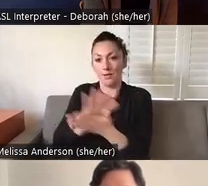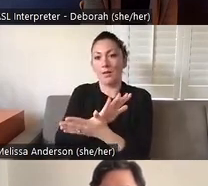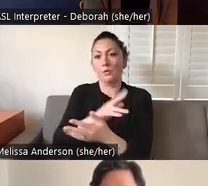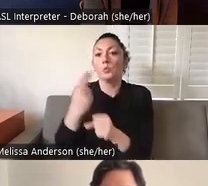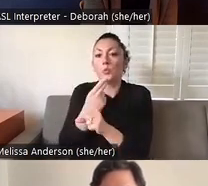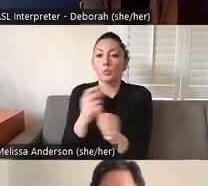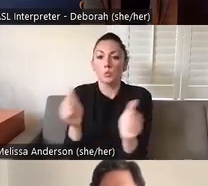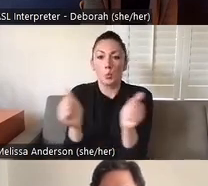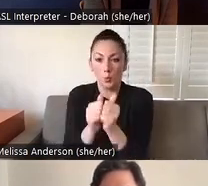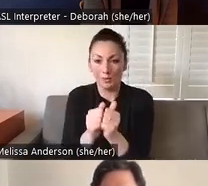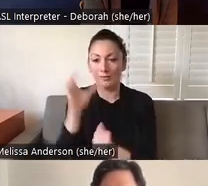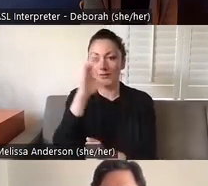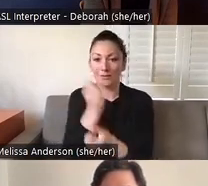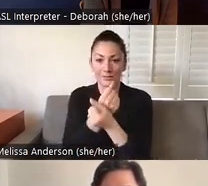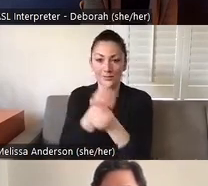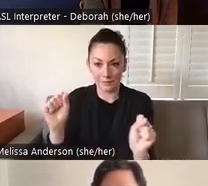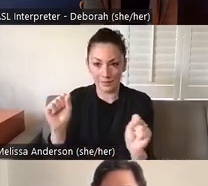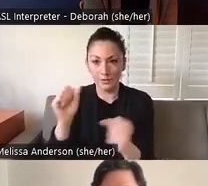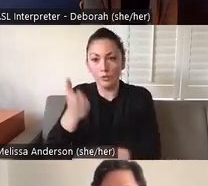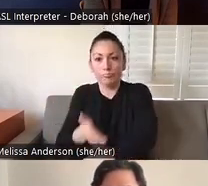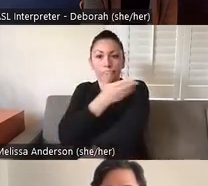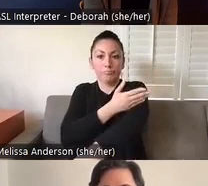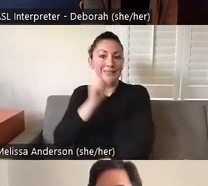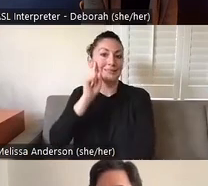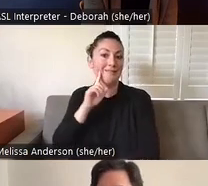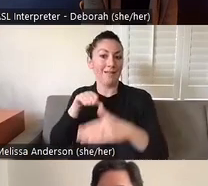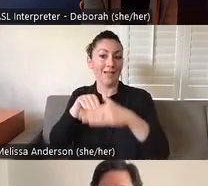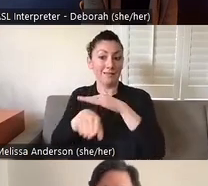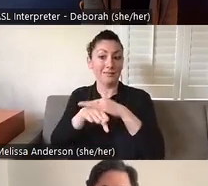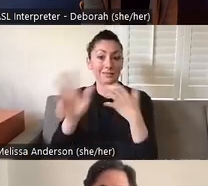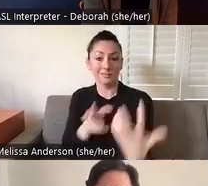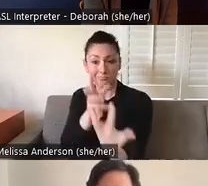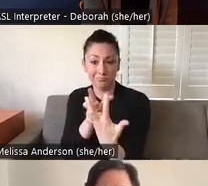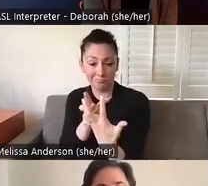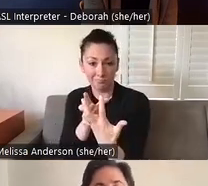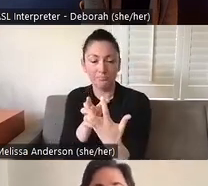and that uses videos and visual materials to teach this,